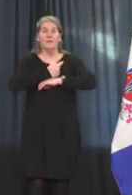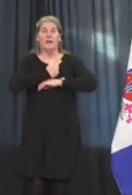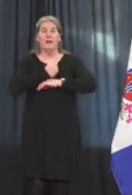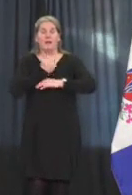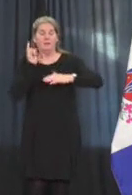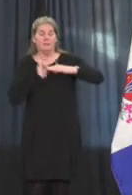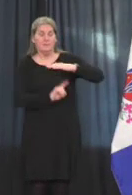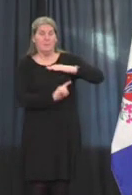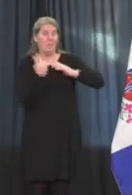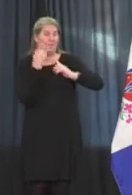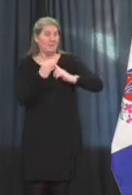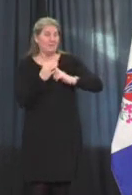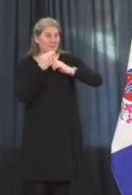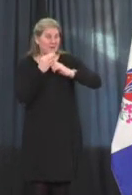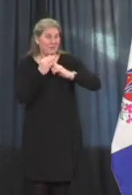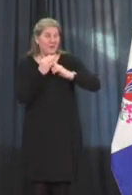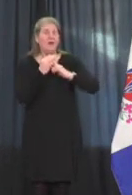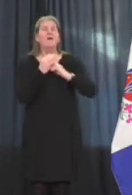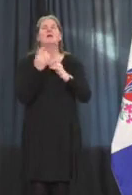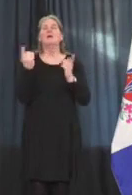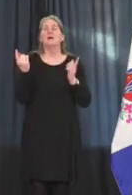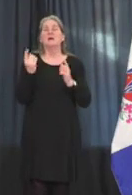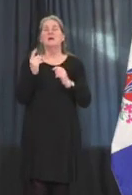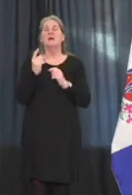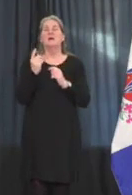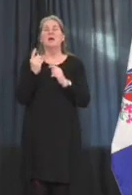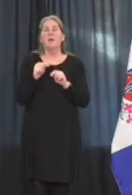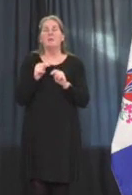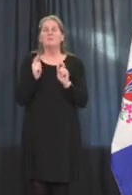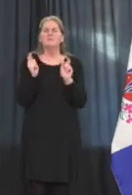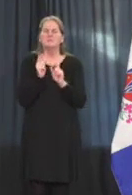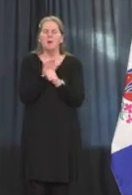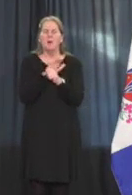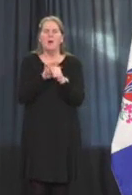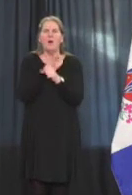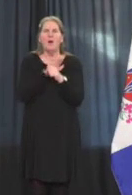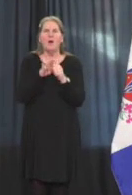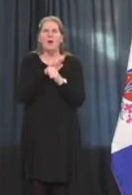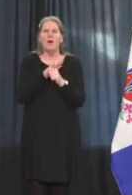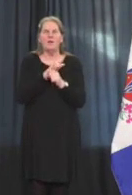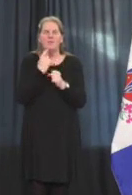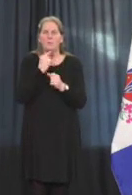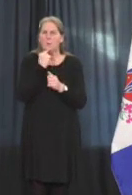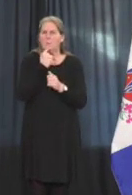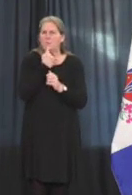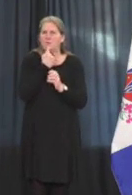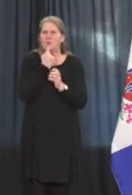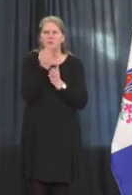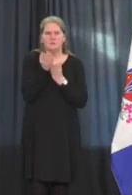REQUIREMENT FOR CROSS-BORDER TRAVEL IS FOR A VERY LIMITED SET OF CRITICAL SERVICES AND FOR